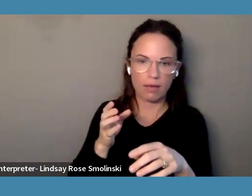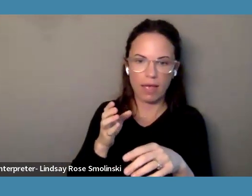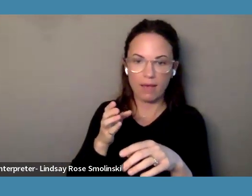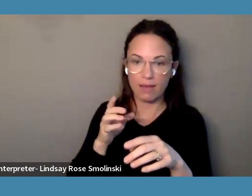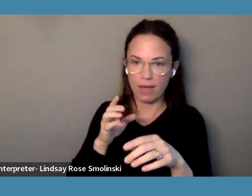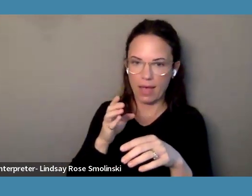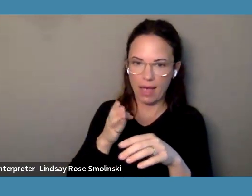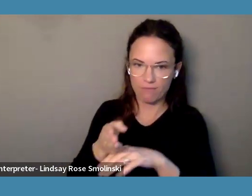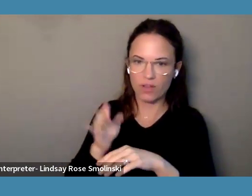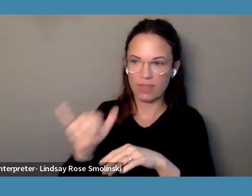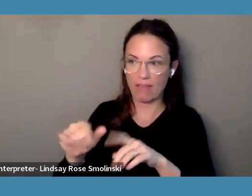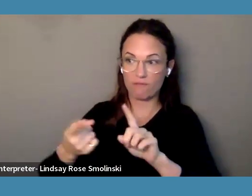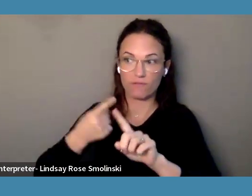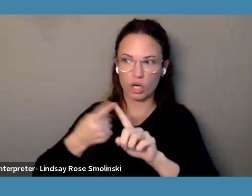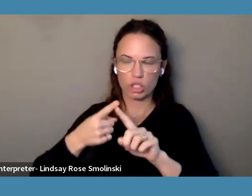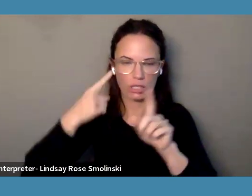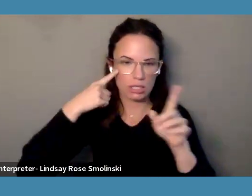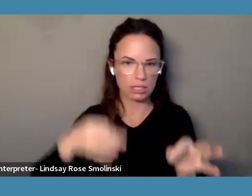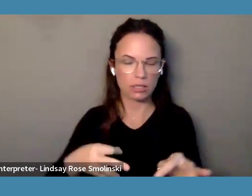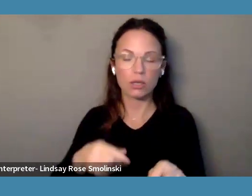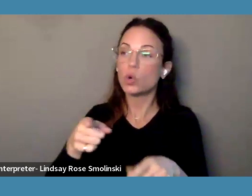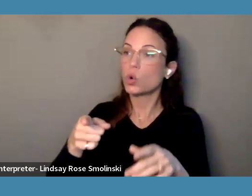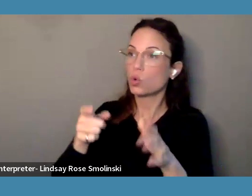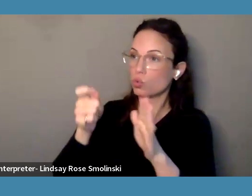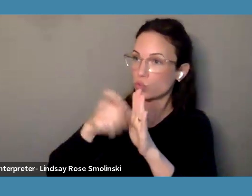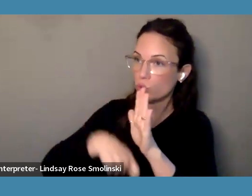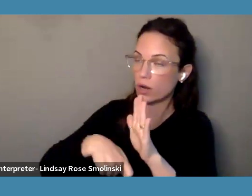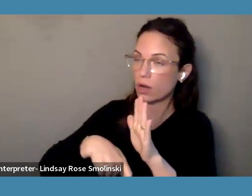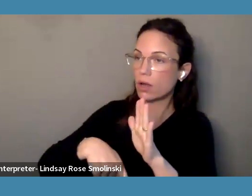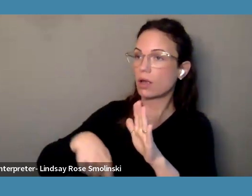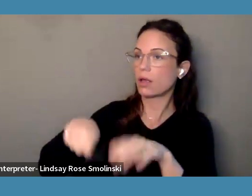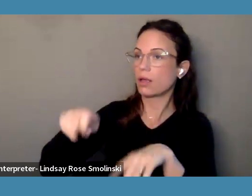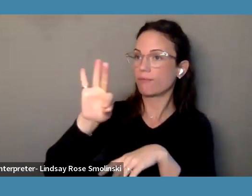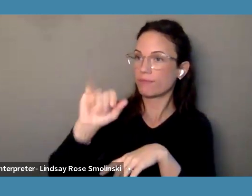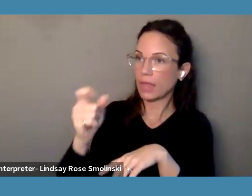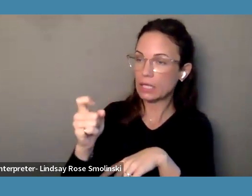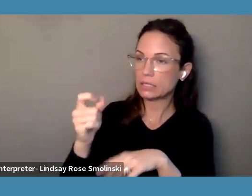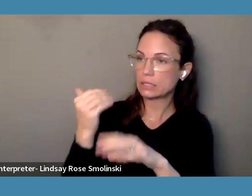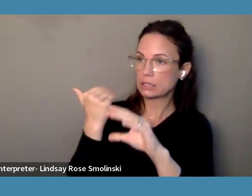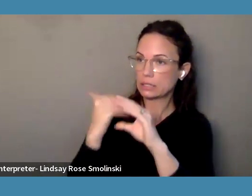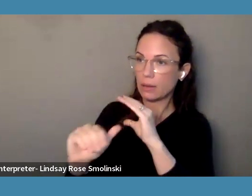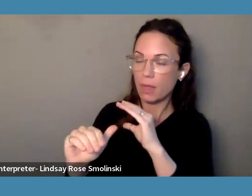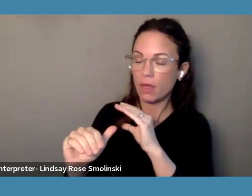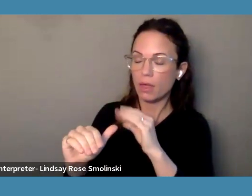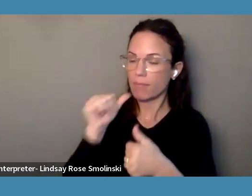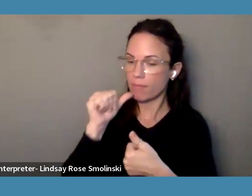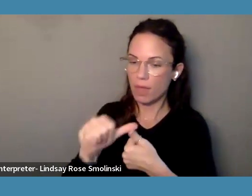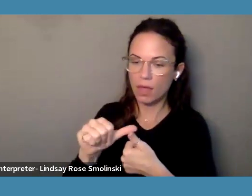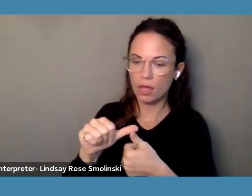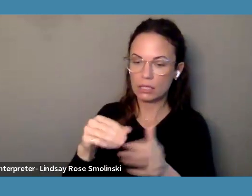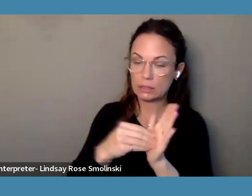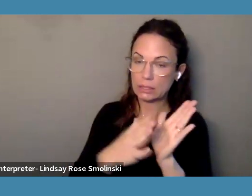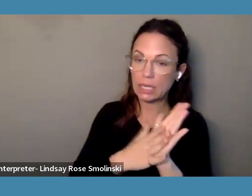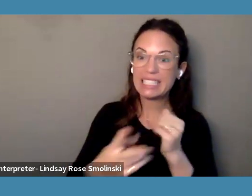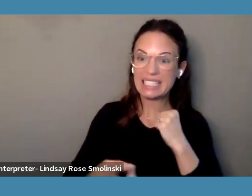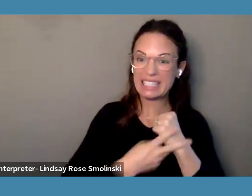Make a written request by email, fax, or mail for the appeal if possible. And save a dated copy of the request.